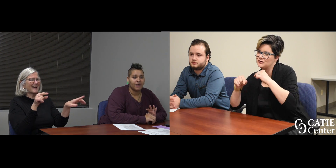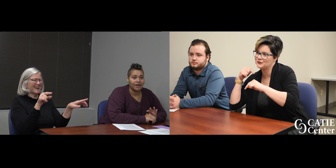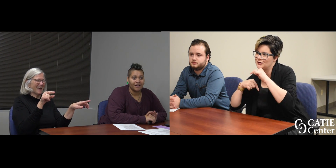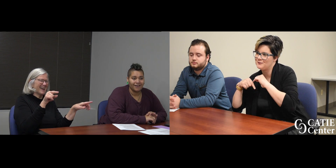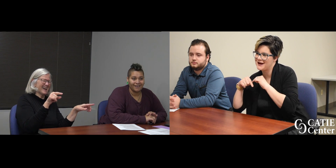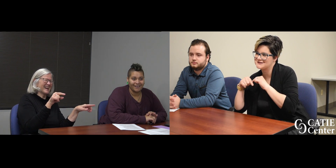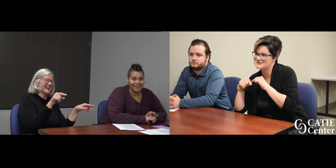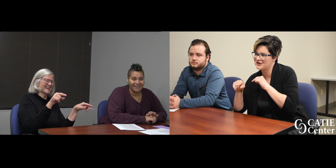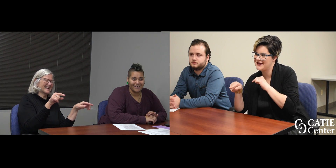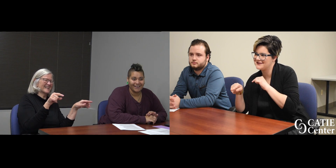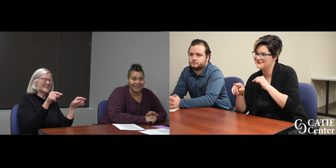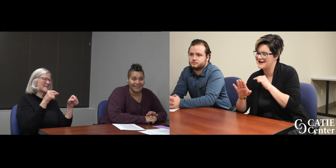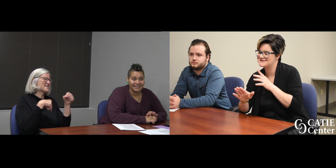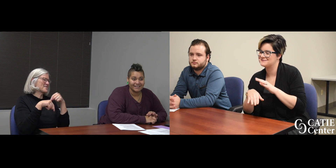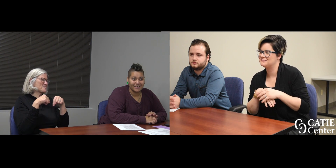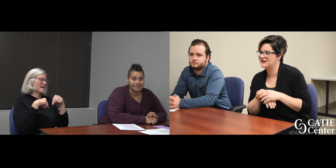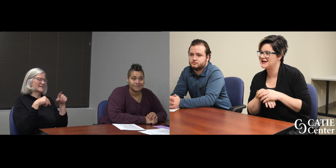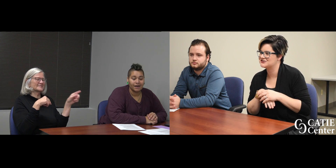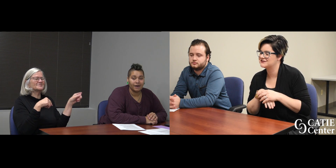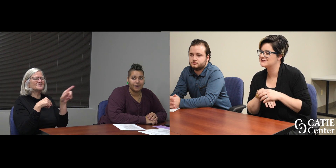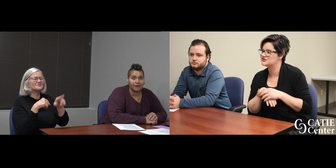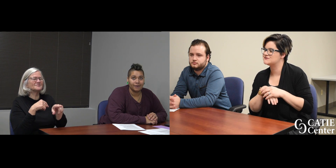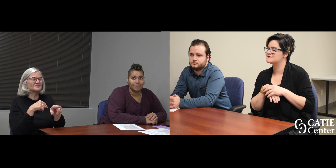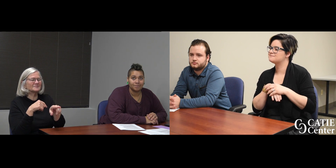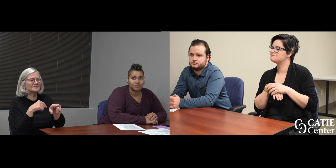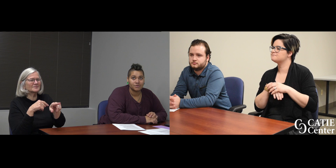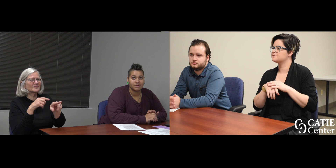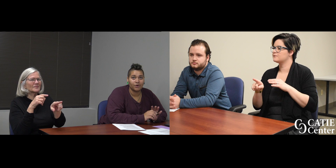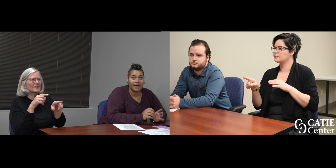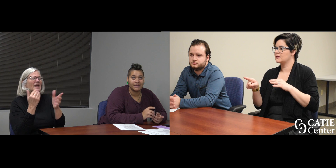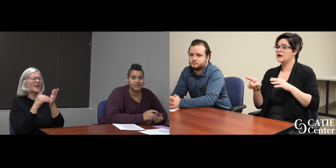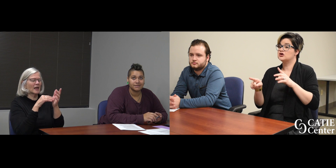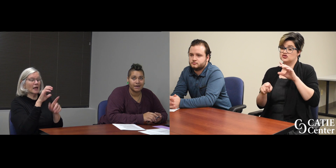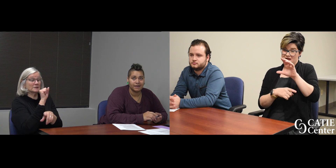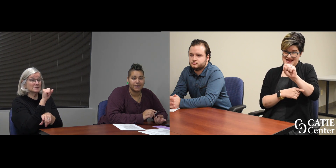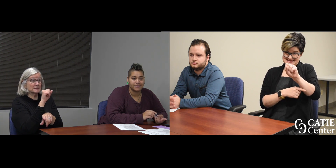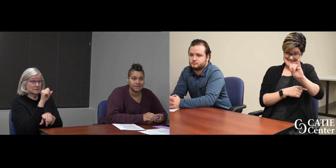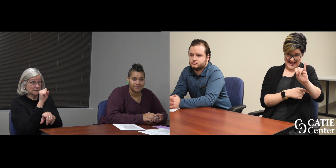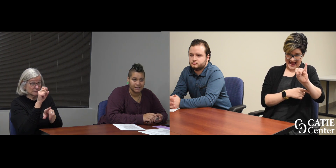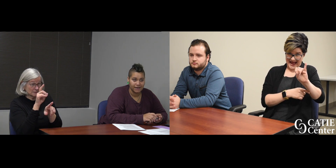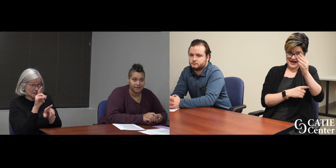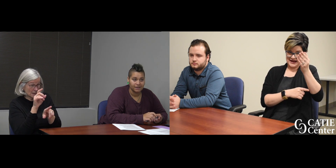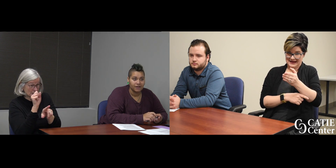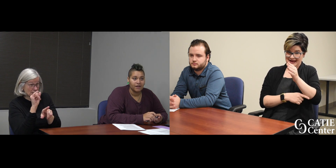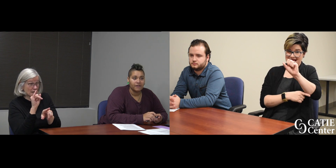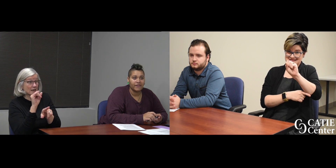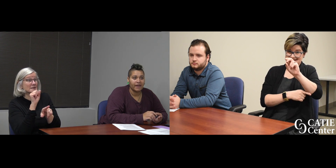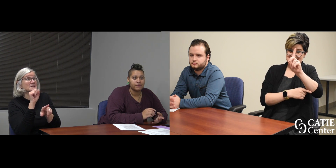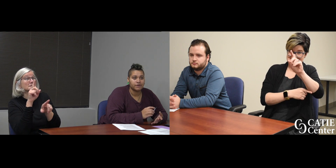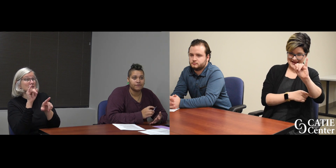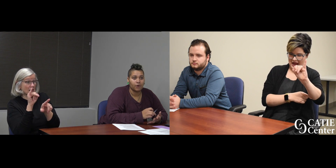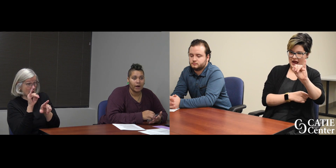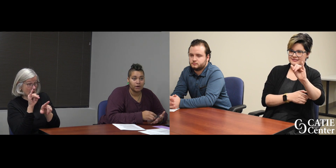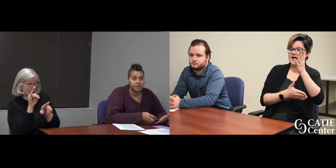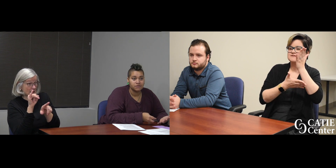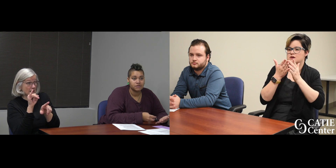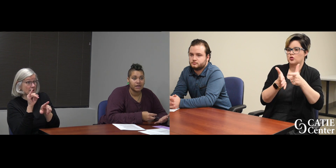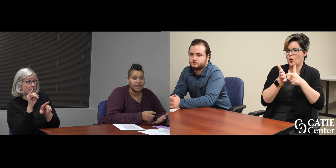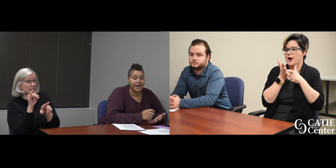I: I'm sorry. Can you go back and start again? We had some communication issues. Yes. SSI and SSDI, they have certain requirements